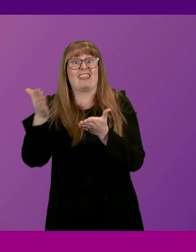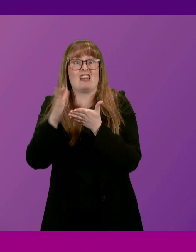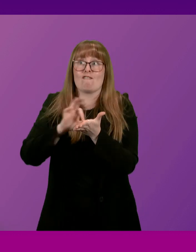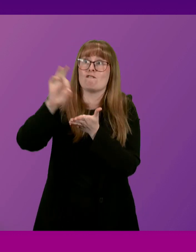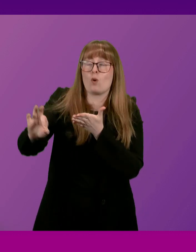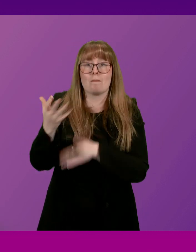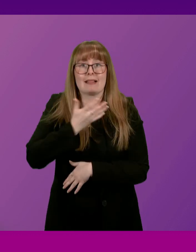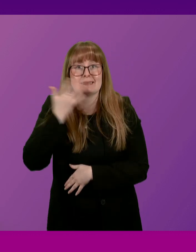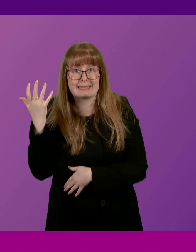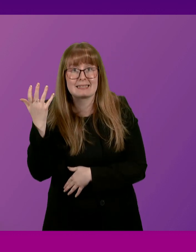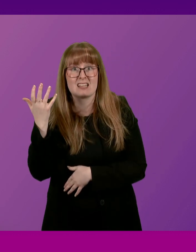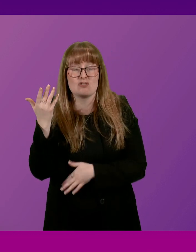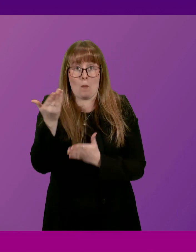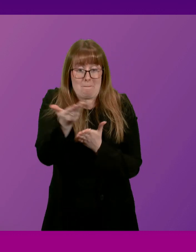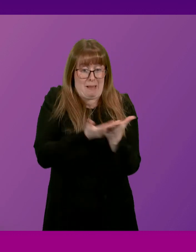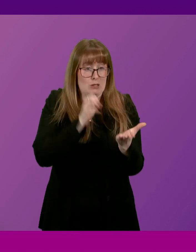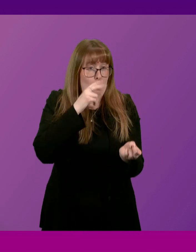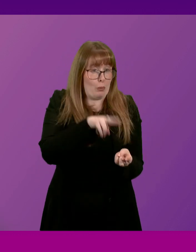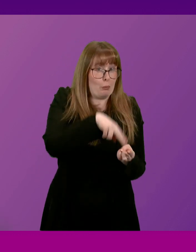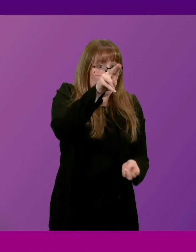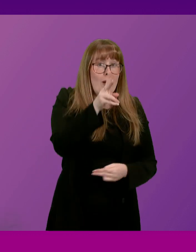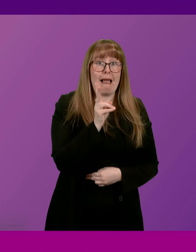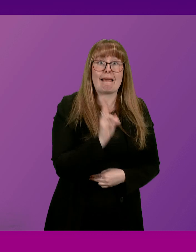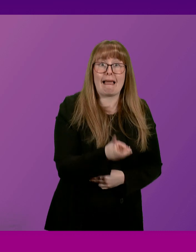Just as bills are about to rise again, the First Minister wants